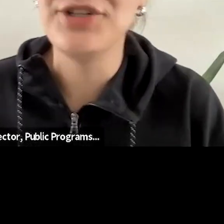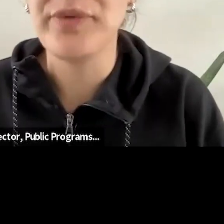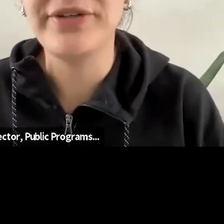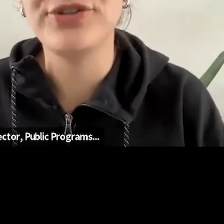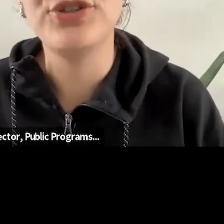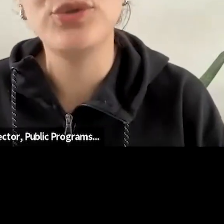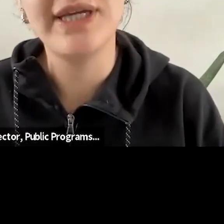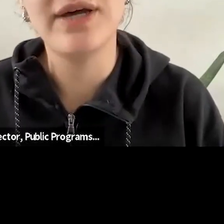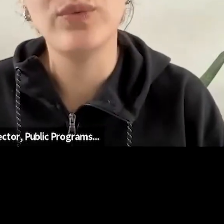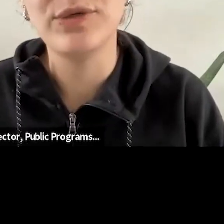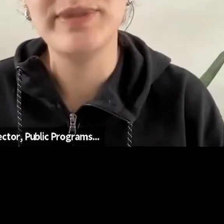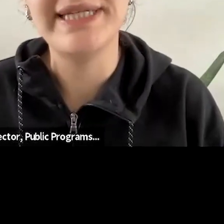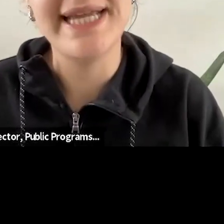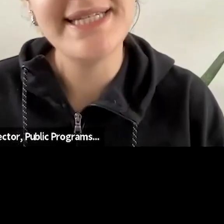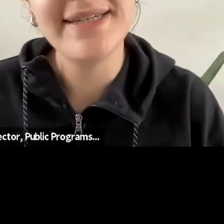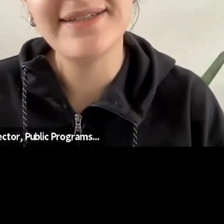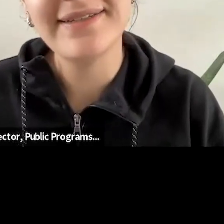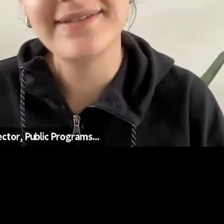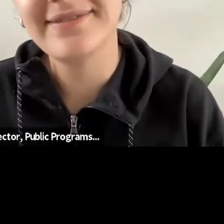and director Julia Willoughby Nason